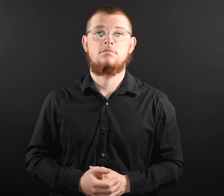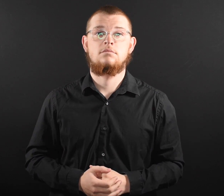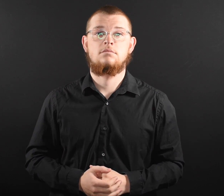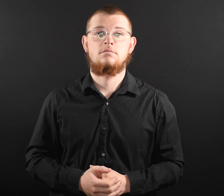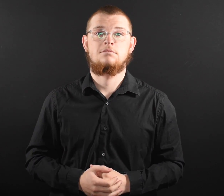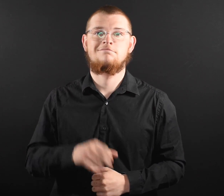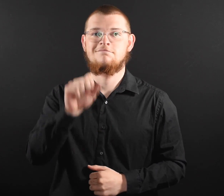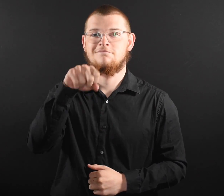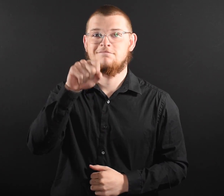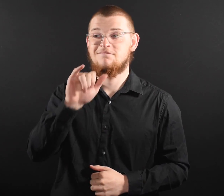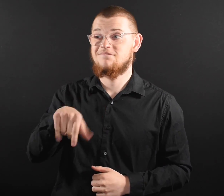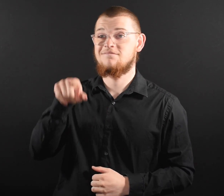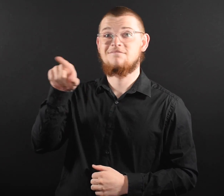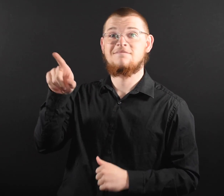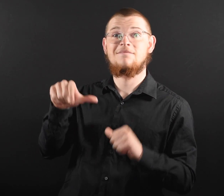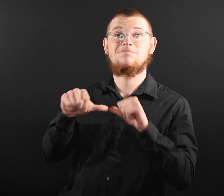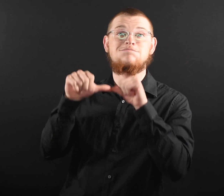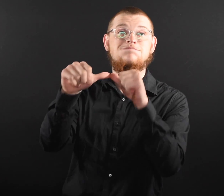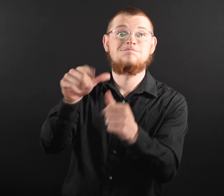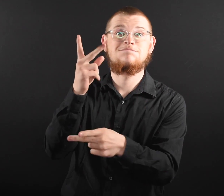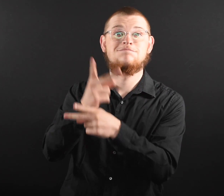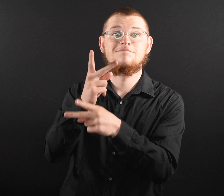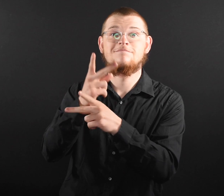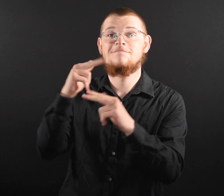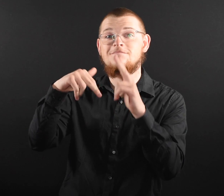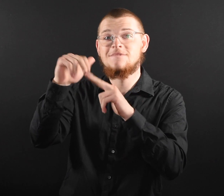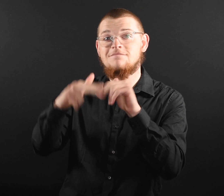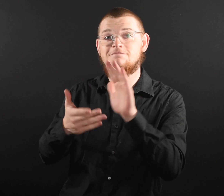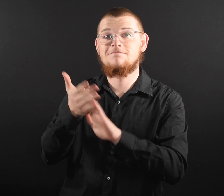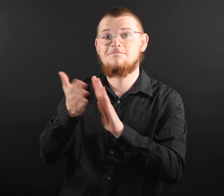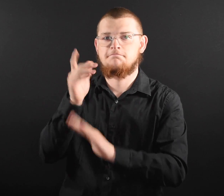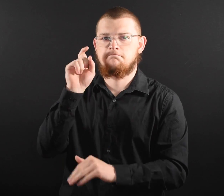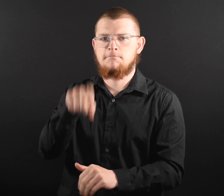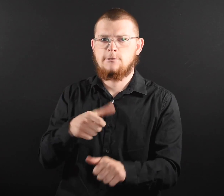Yes. Long-term care facilities must follow specific federal